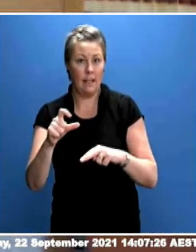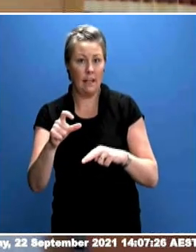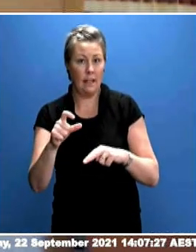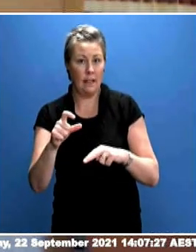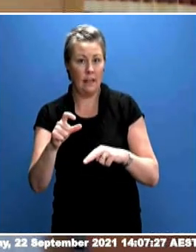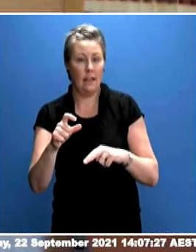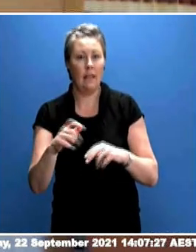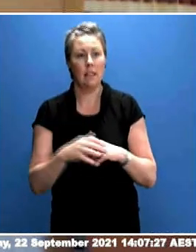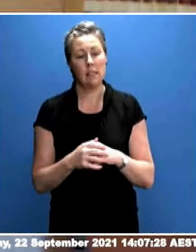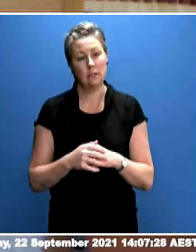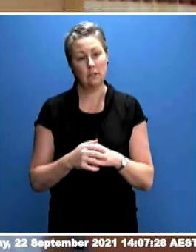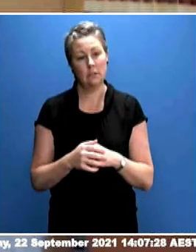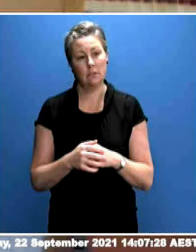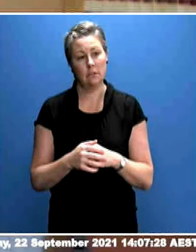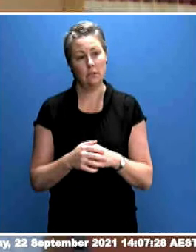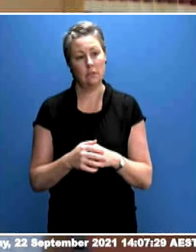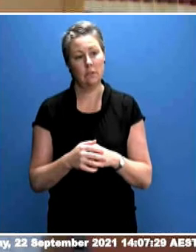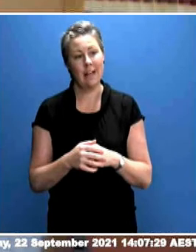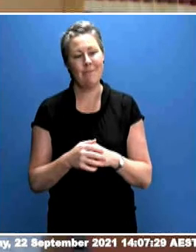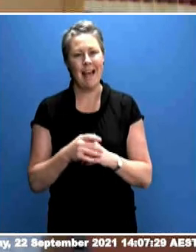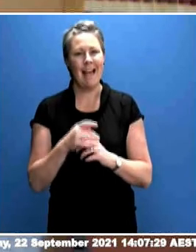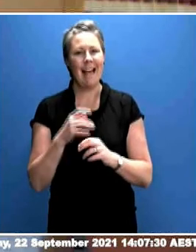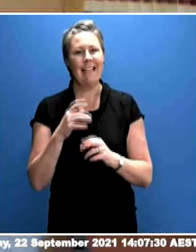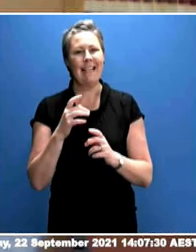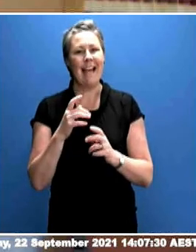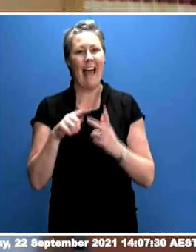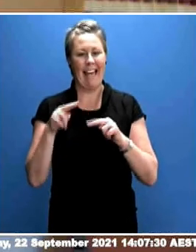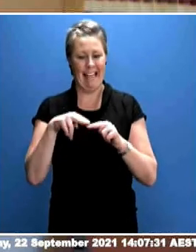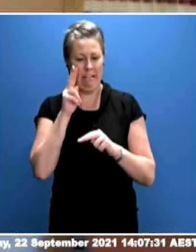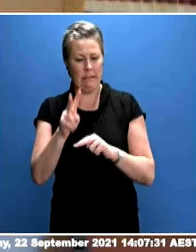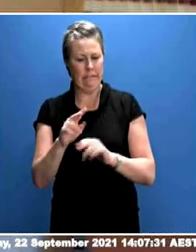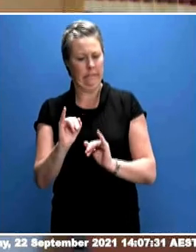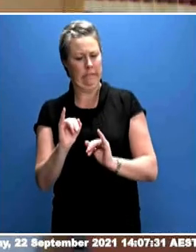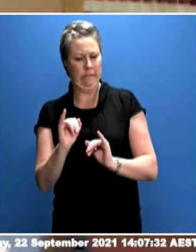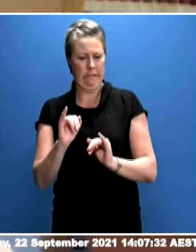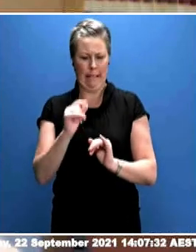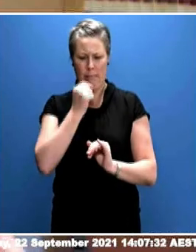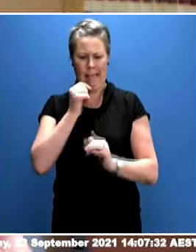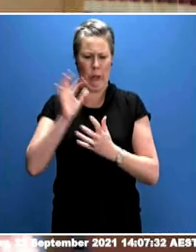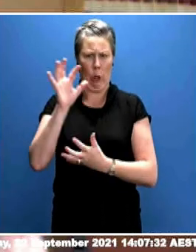Where the complexity starts increasing we often find that families aren't able